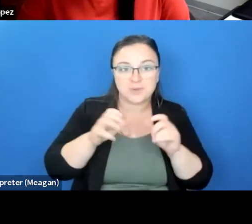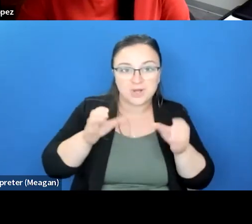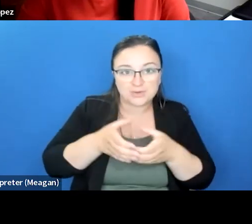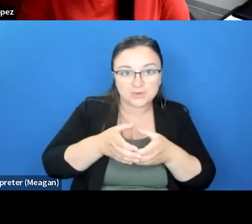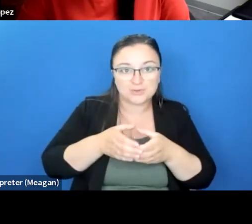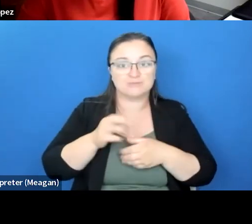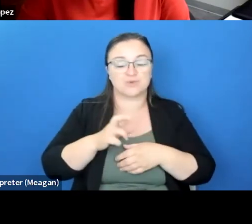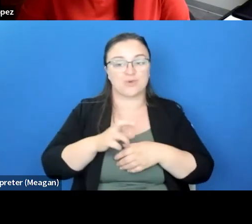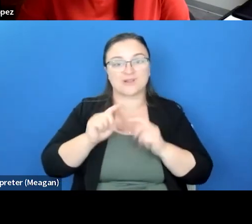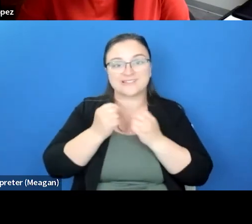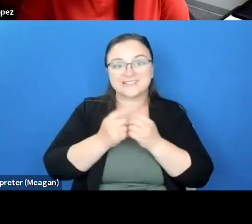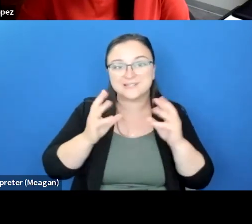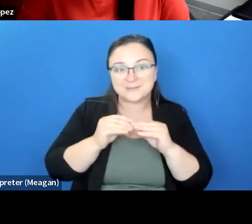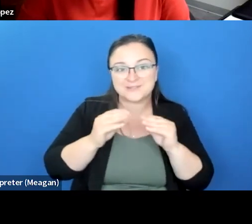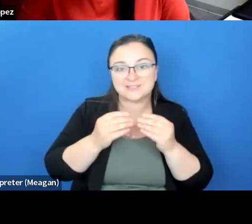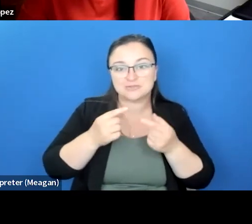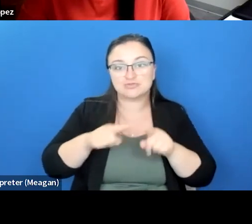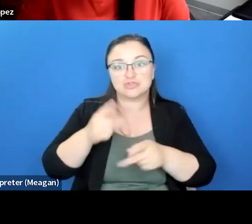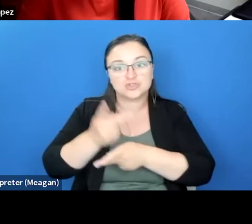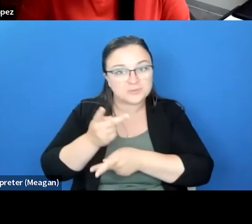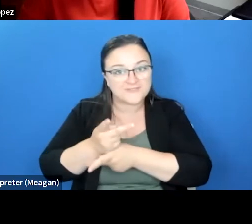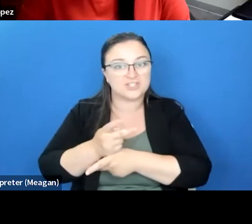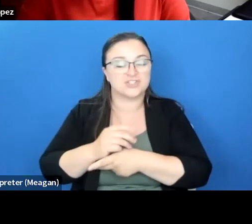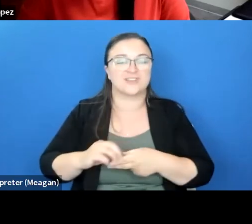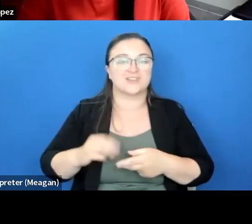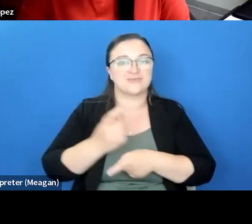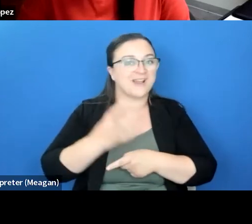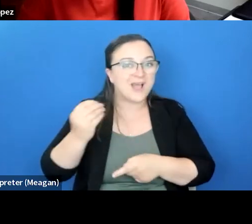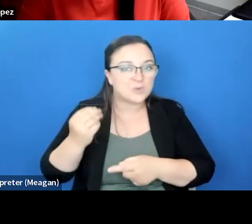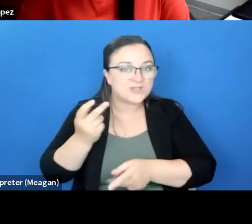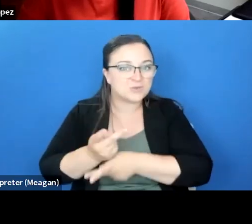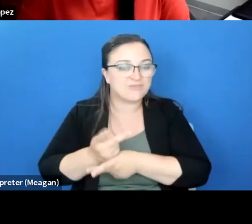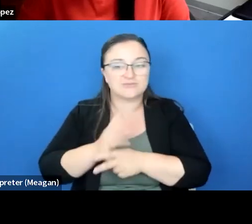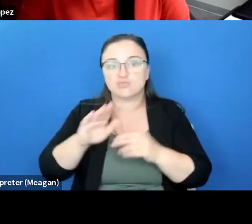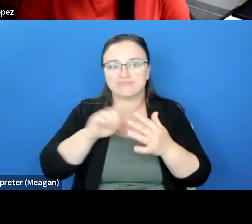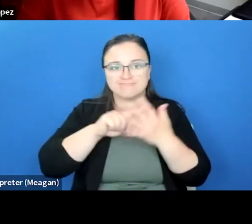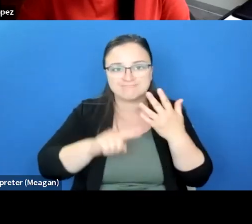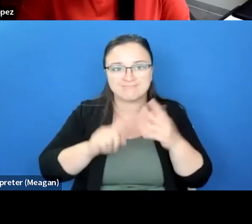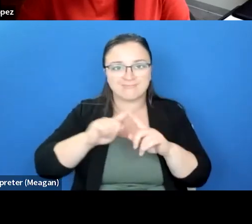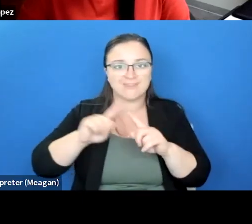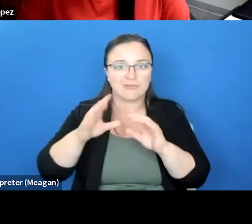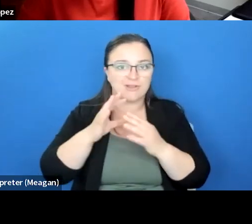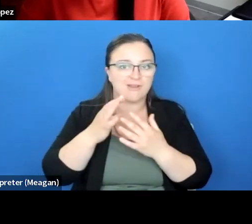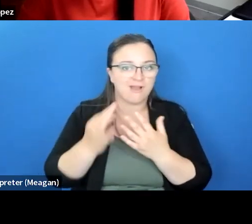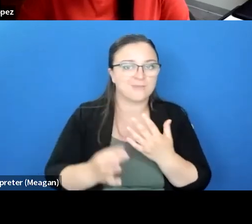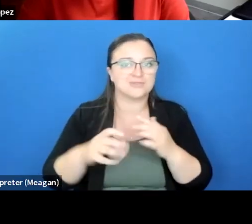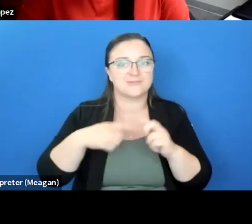or during supervision outside of supervision, right. There's all these different options for how and when we communicate.